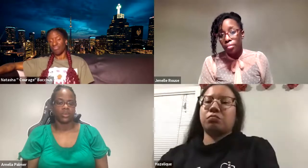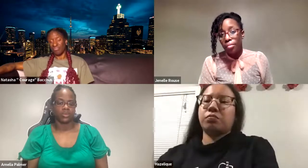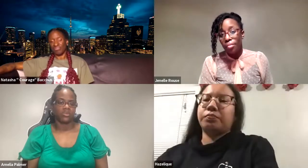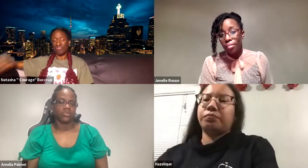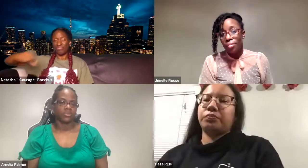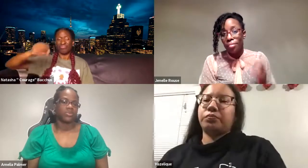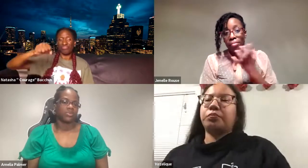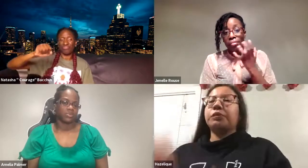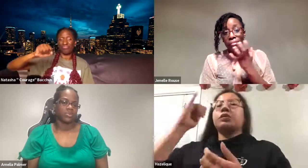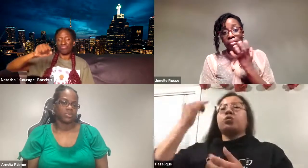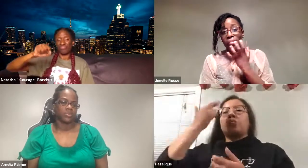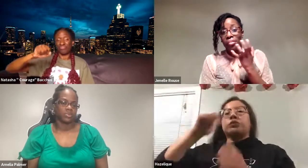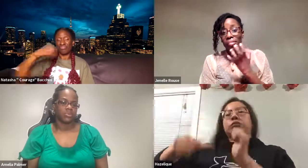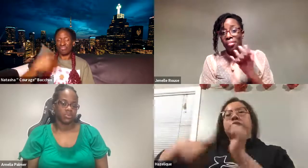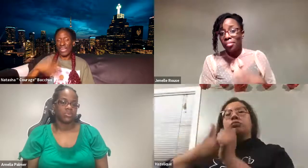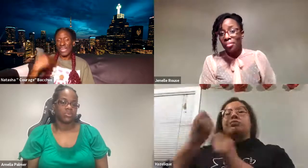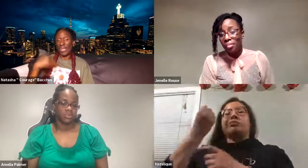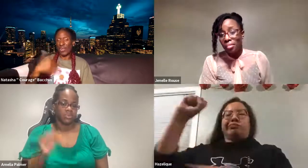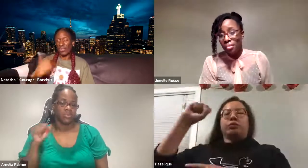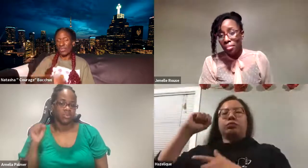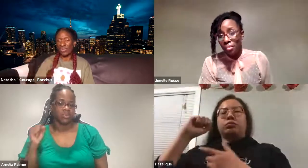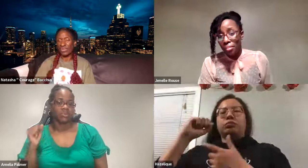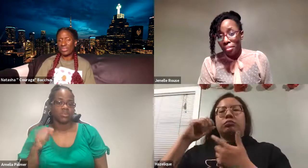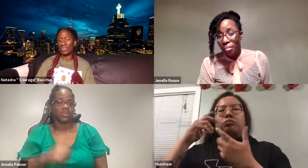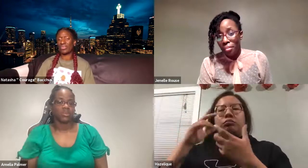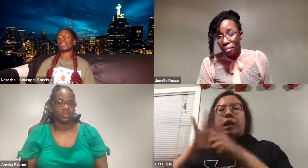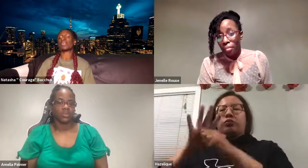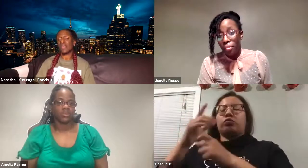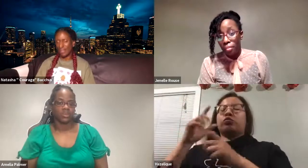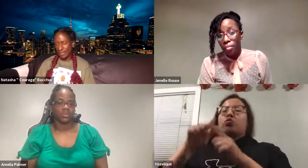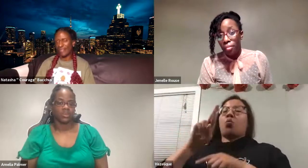to express myself using my own language and think of it in a positive way and understanding but that